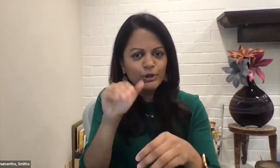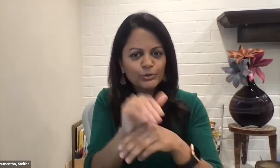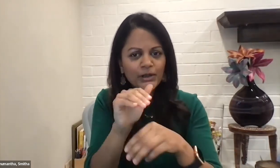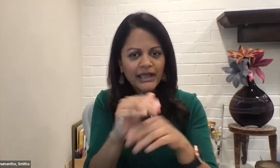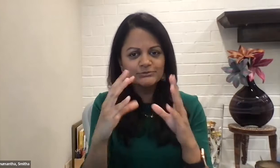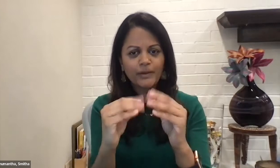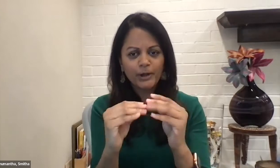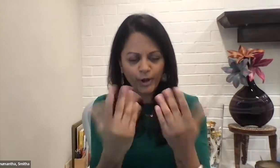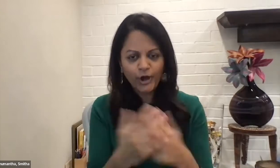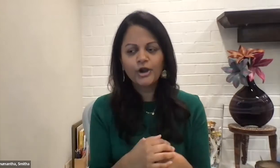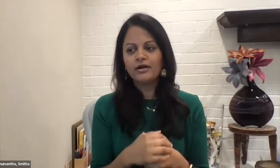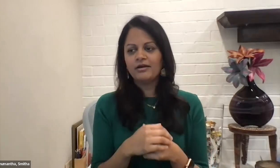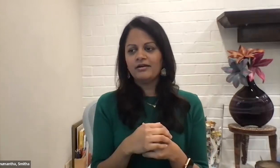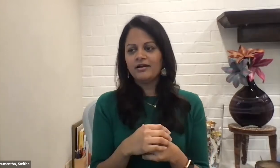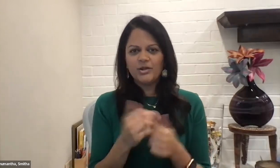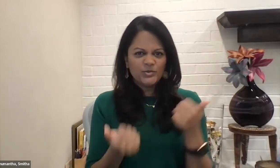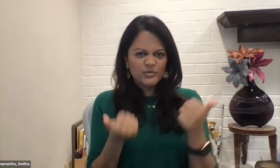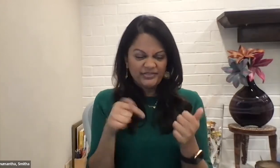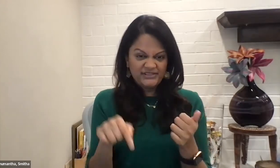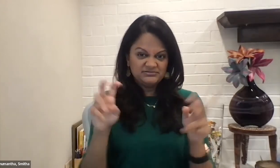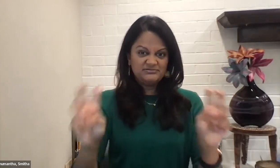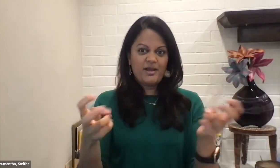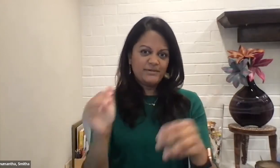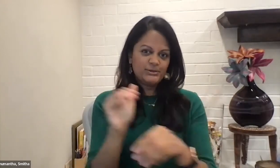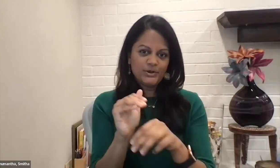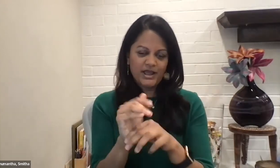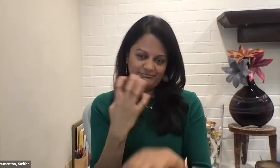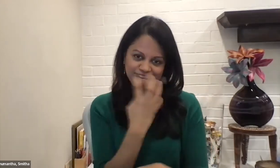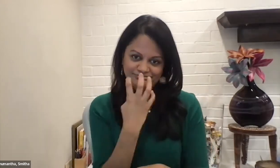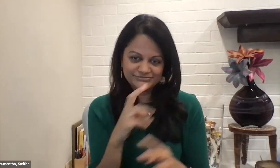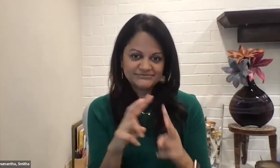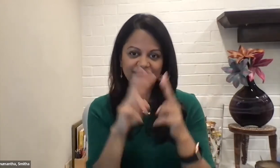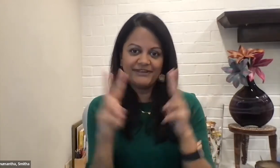NTID asked me to be tonight's moderator for the webinar because this topic